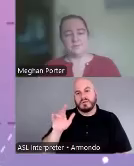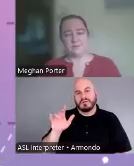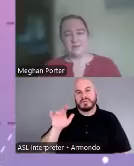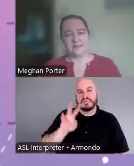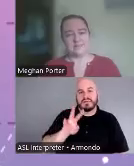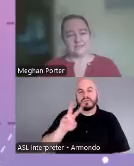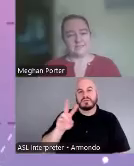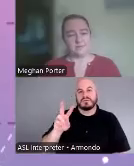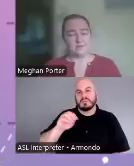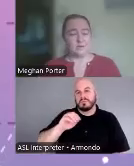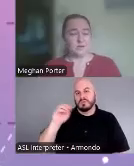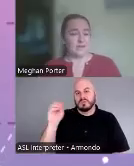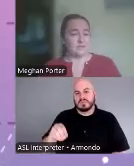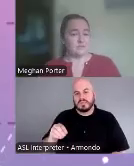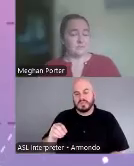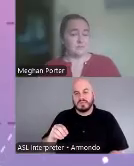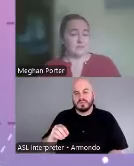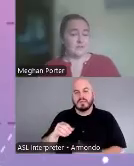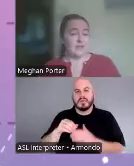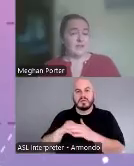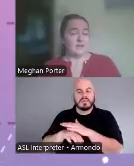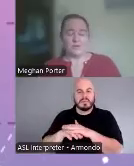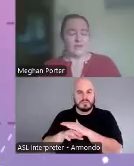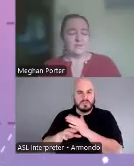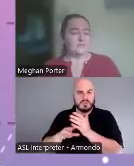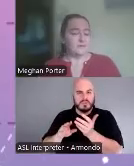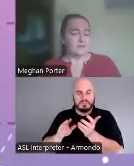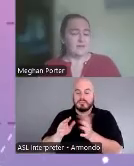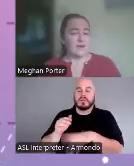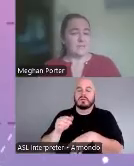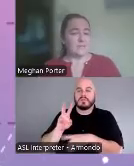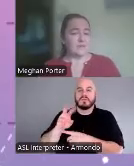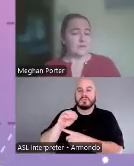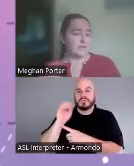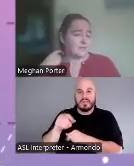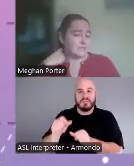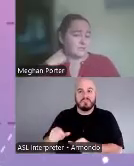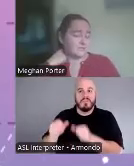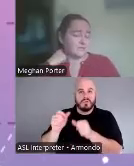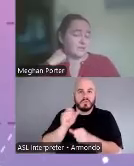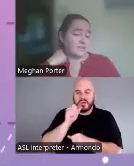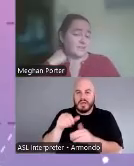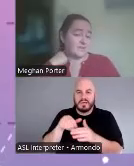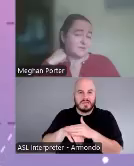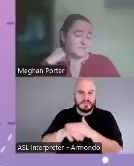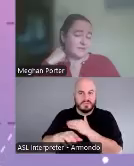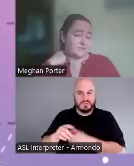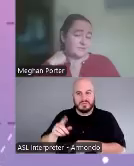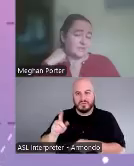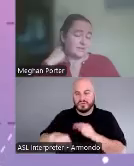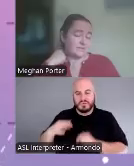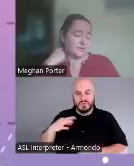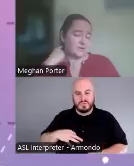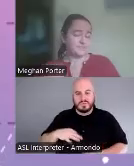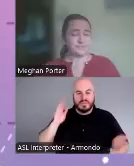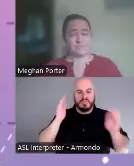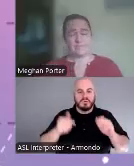were inaccessible or not useful, compared to 47% in 2024.